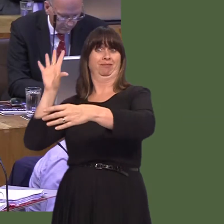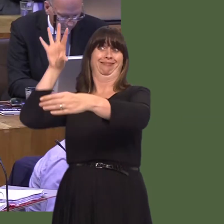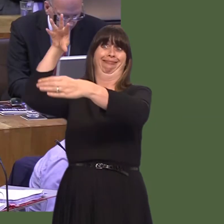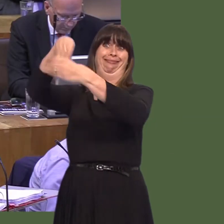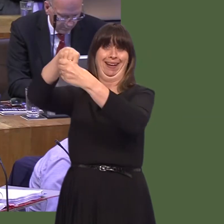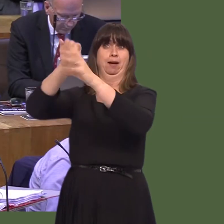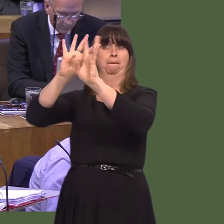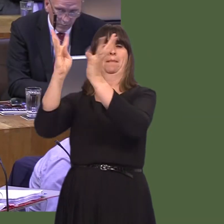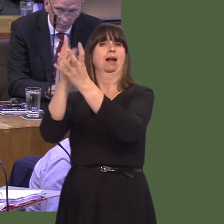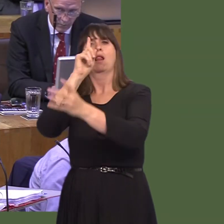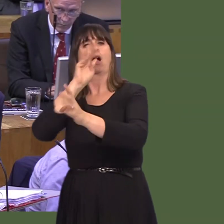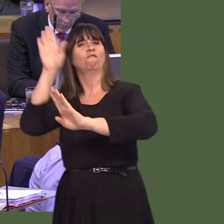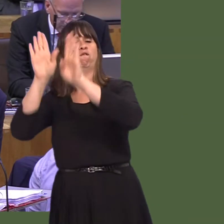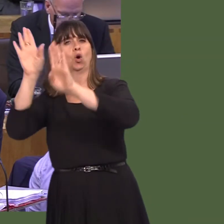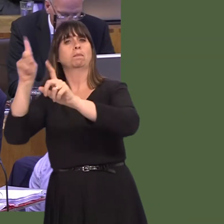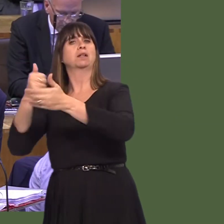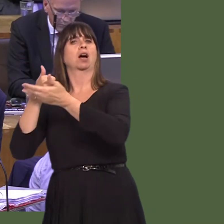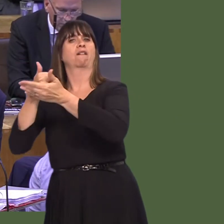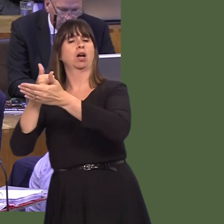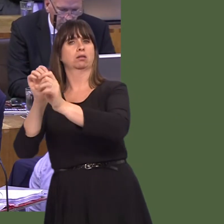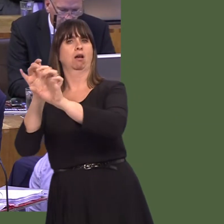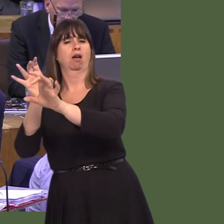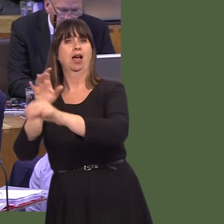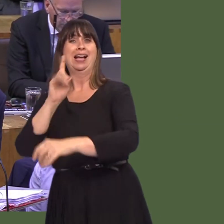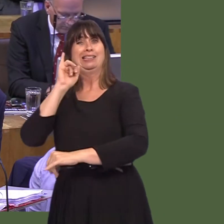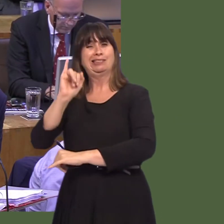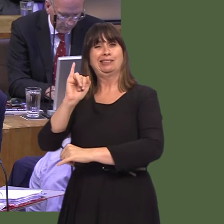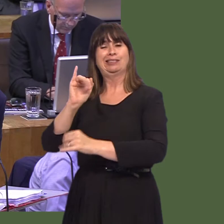So, even though we're talking about a devolved area, because the misuse of drugs isn't a